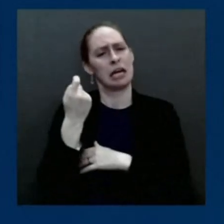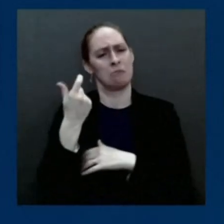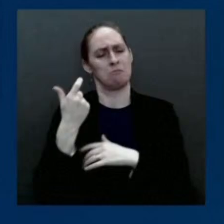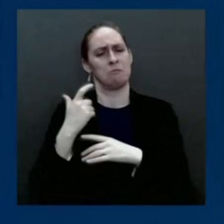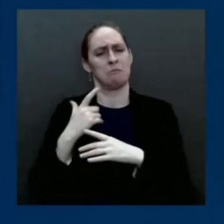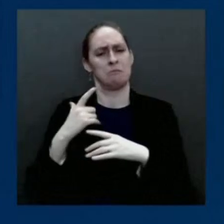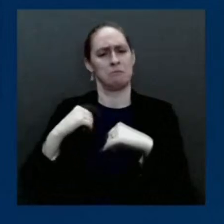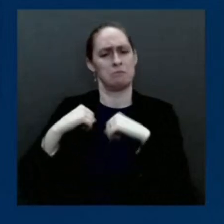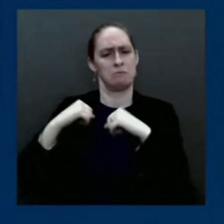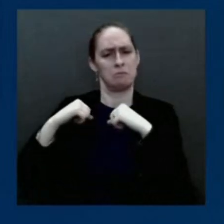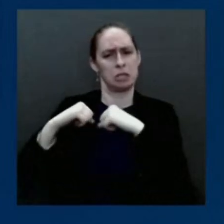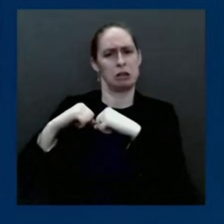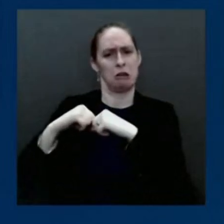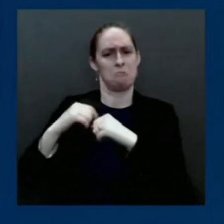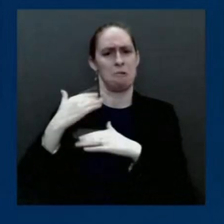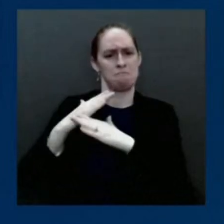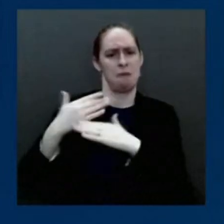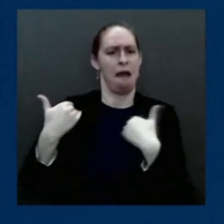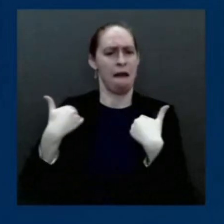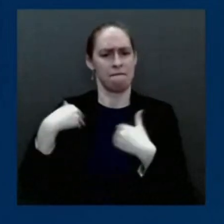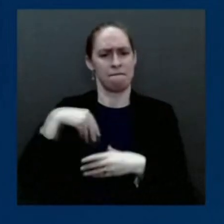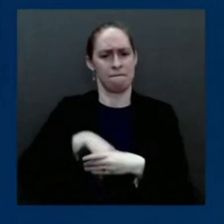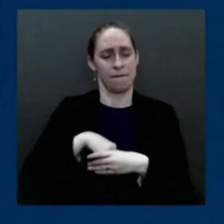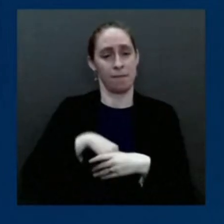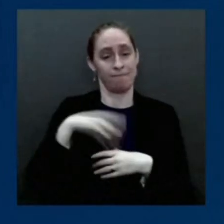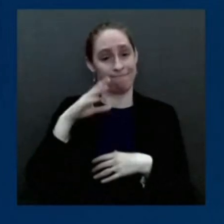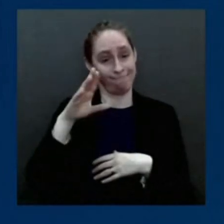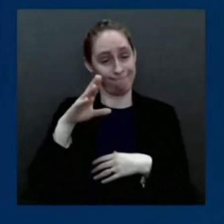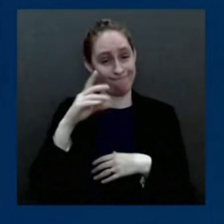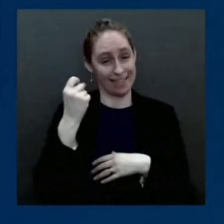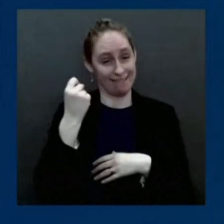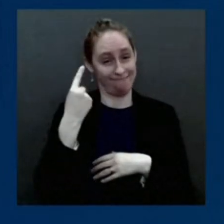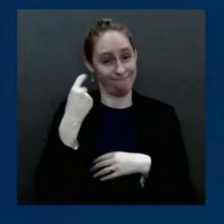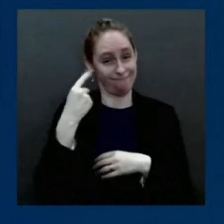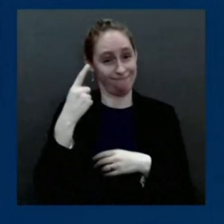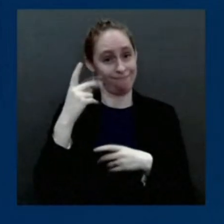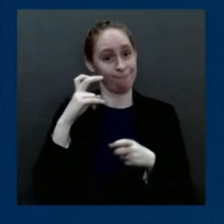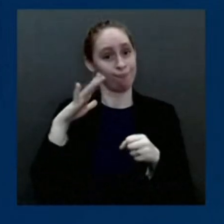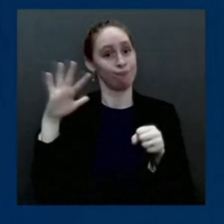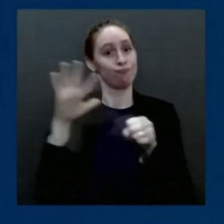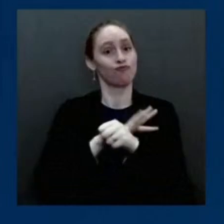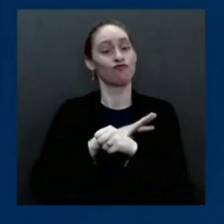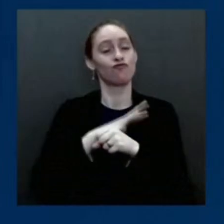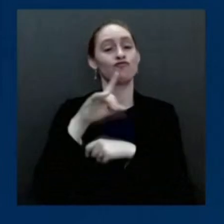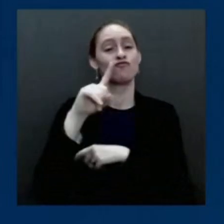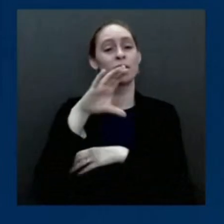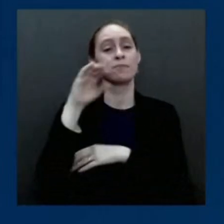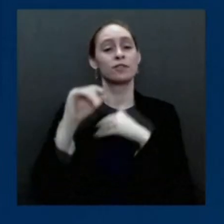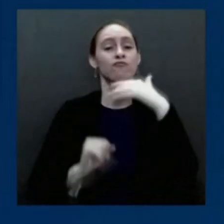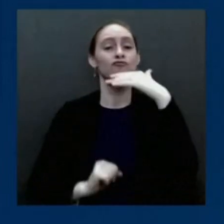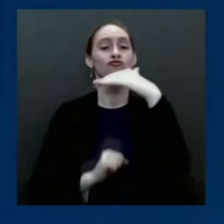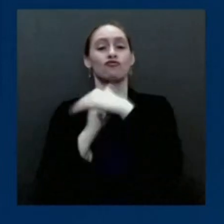SEVERE DISEASE AND DEATH BUT THEY DO HAVE QUITE A BIT OF WAYNEING WITH REGARD TO